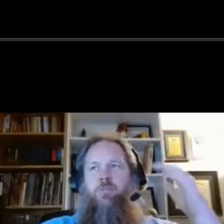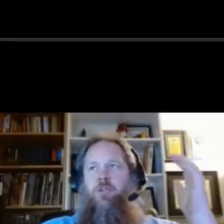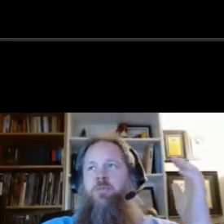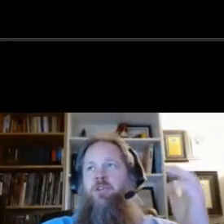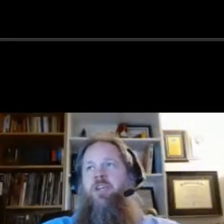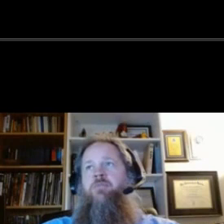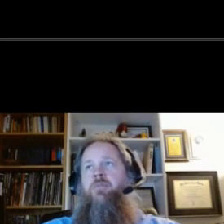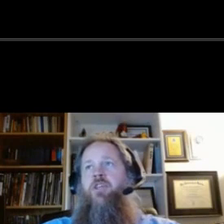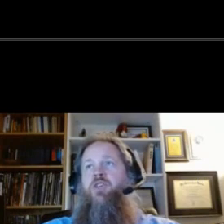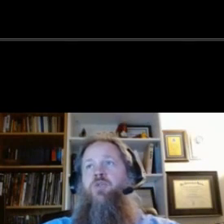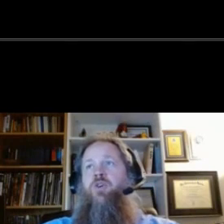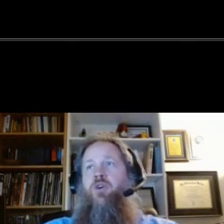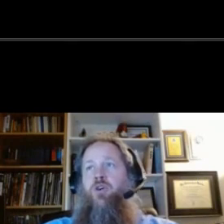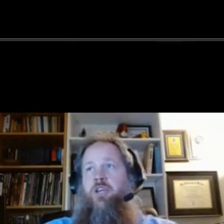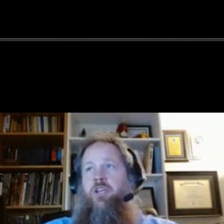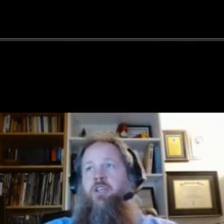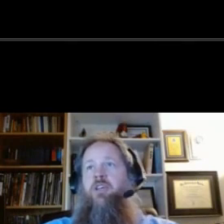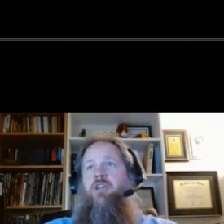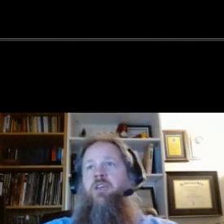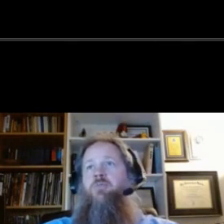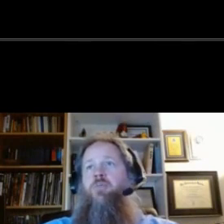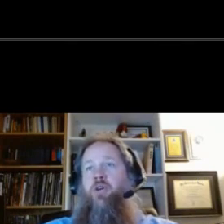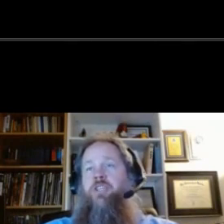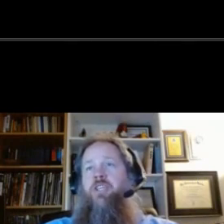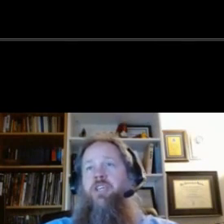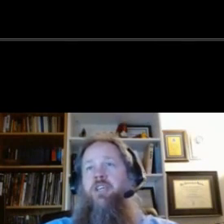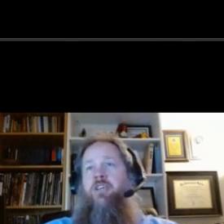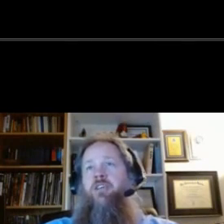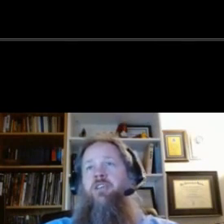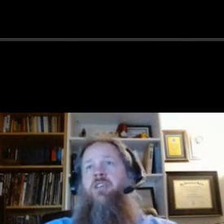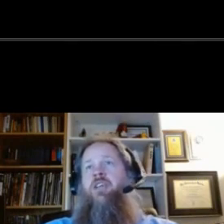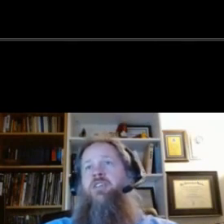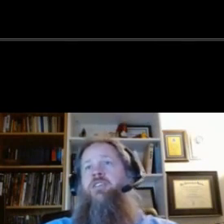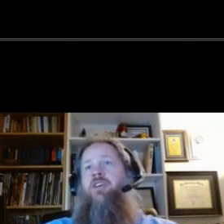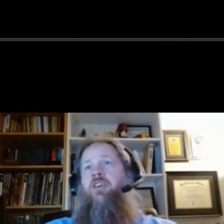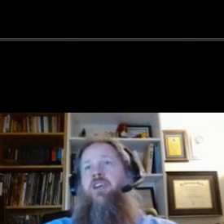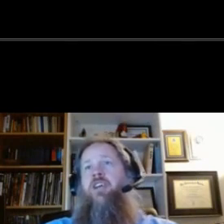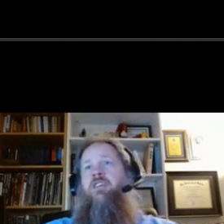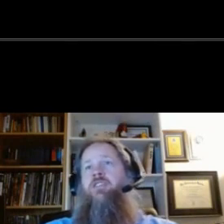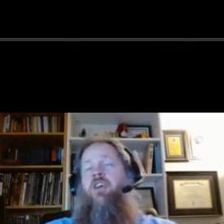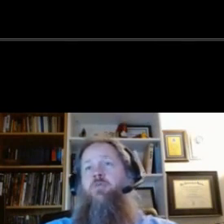build a building, but you could put in the necessary cyber